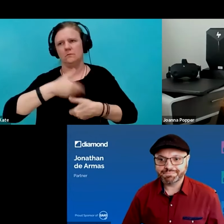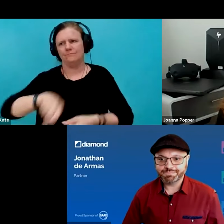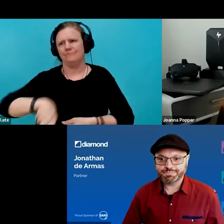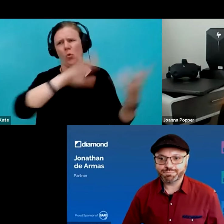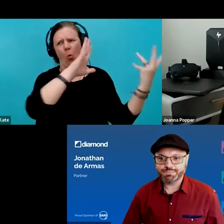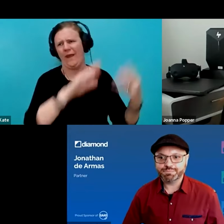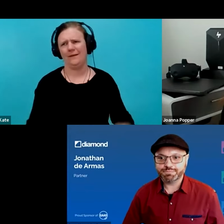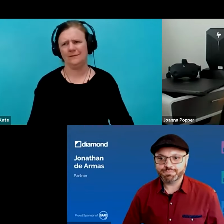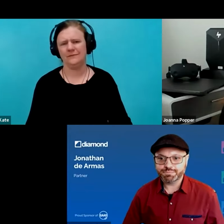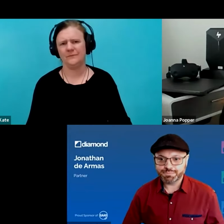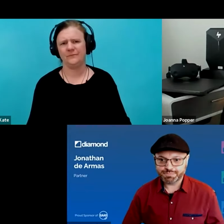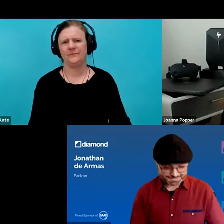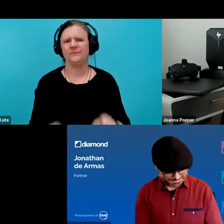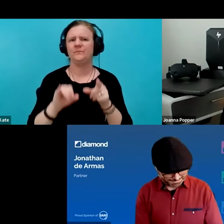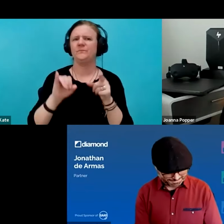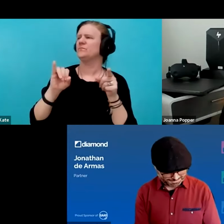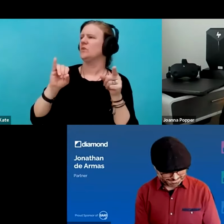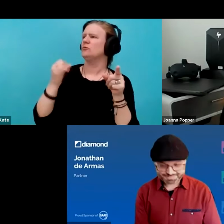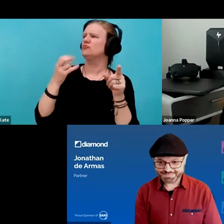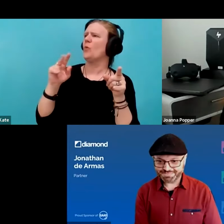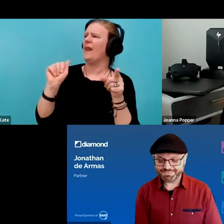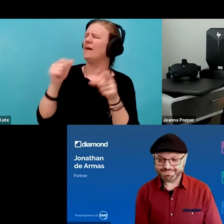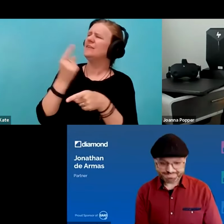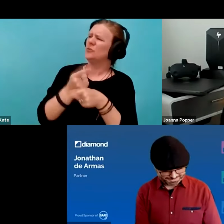Joanna Popper: Now, and there I mean there. There's also certain content that